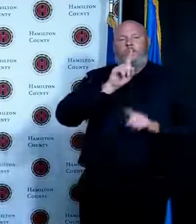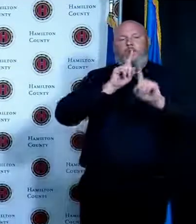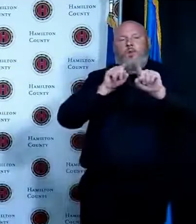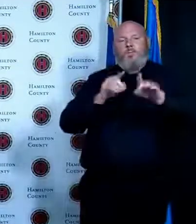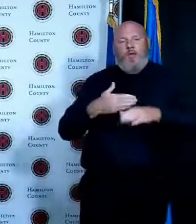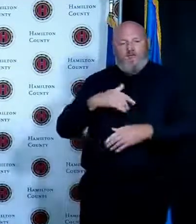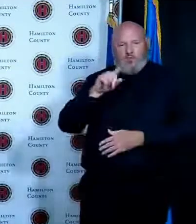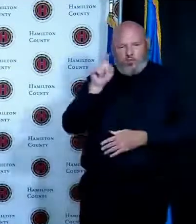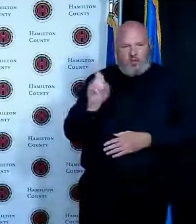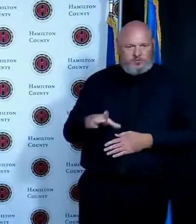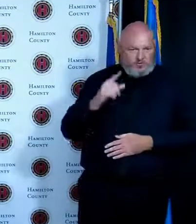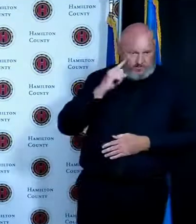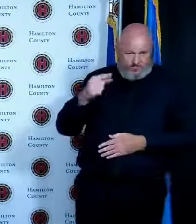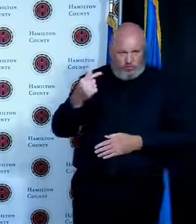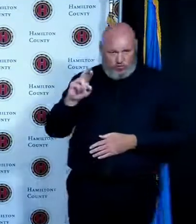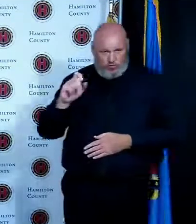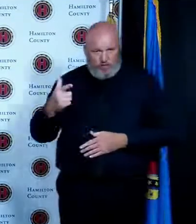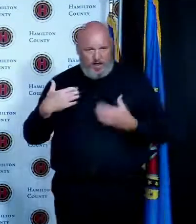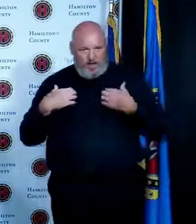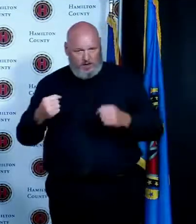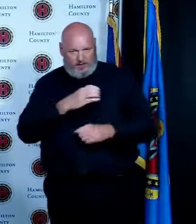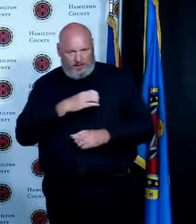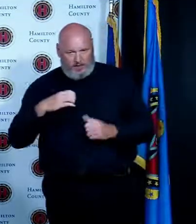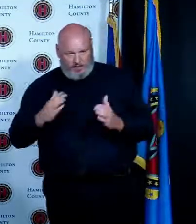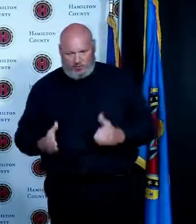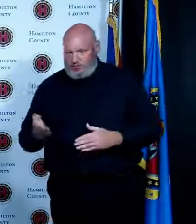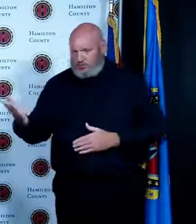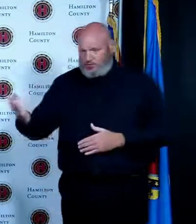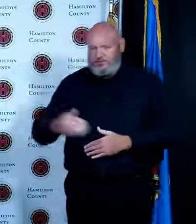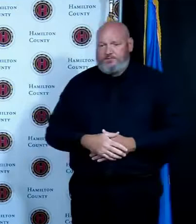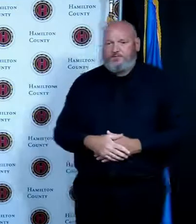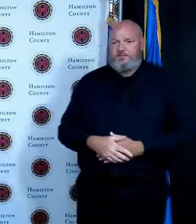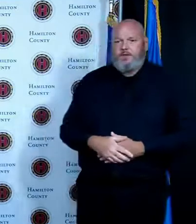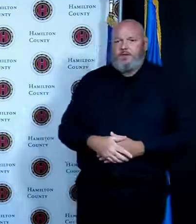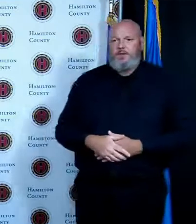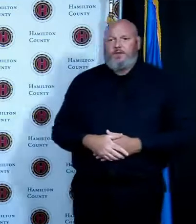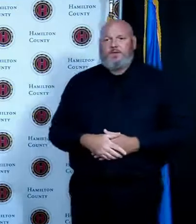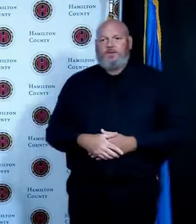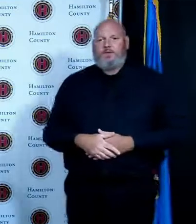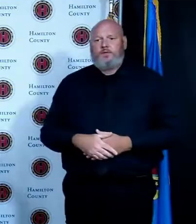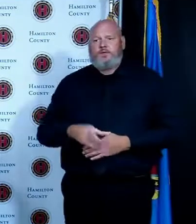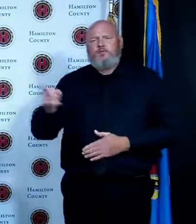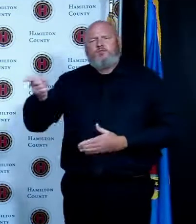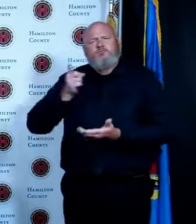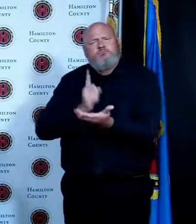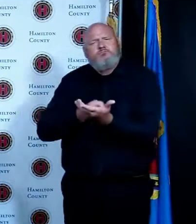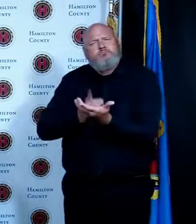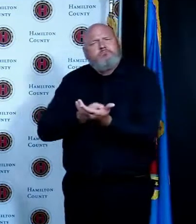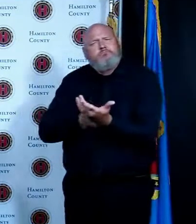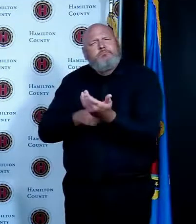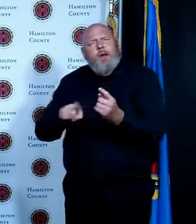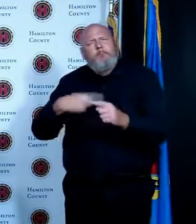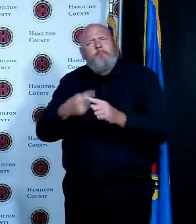these will be very quick when you talk about the reproductive number is that the same thing as the R naught number that the Governor and Health